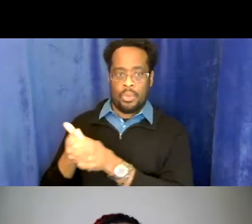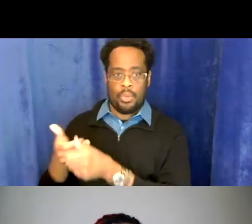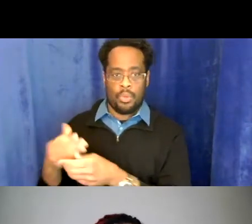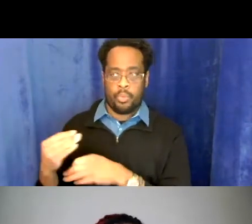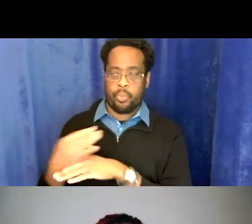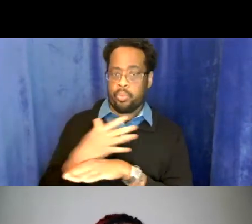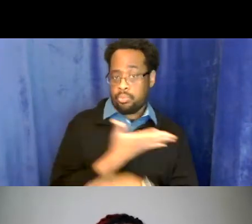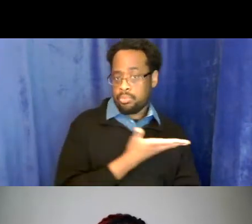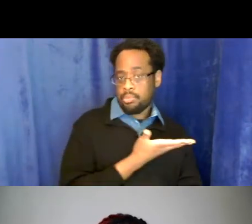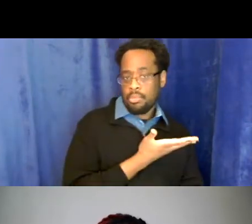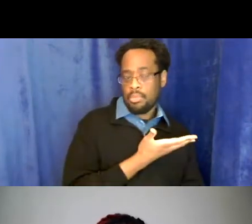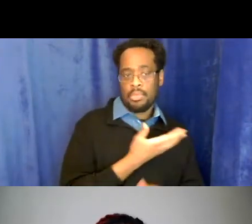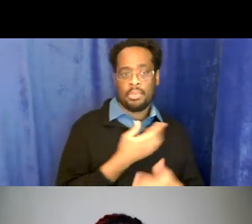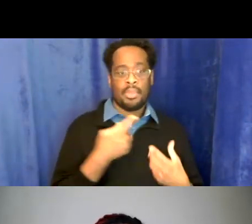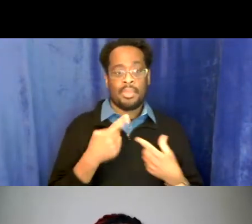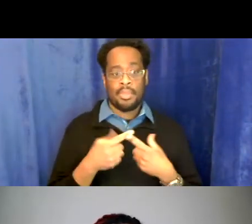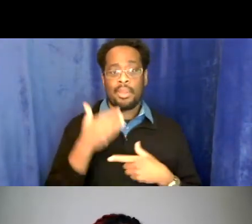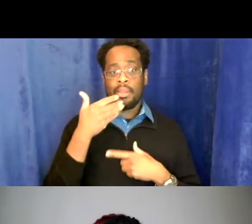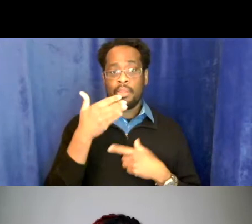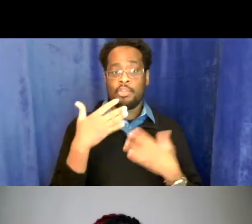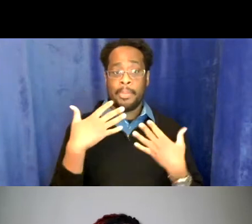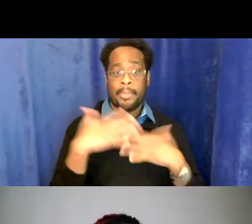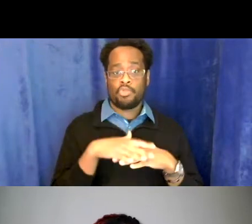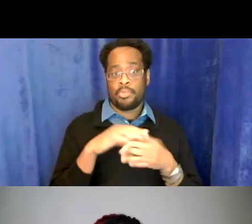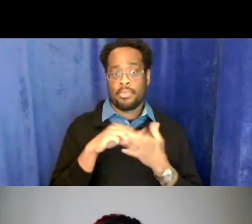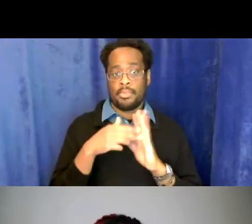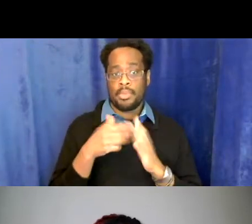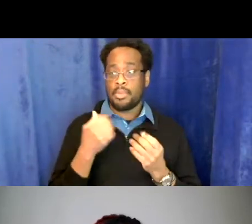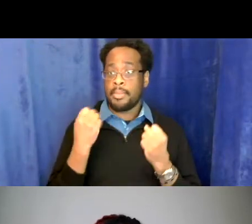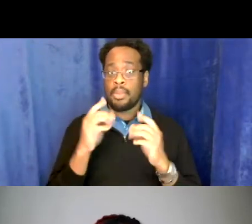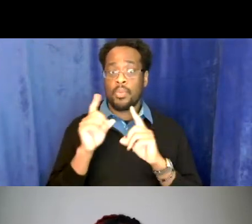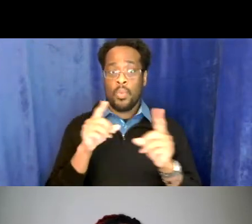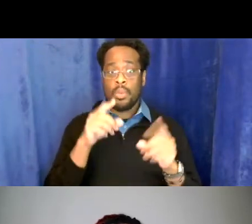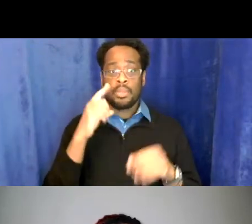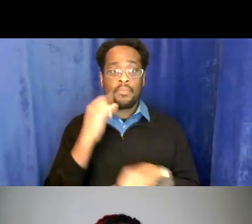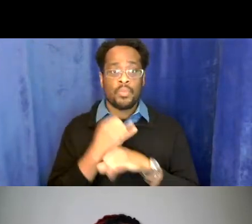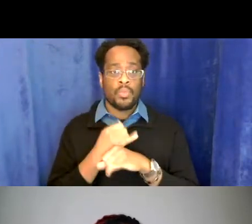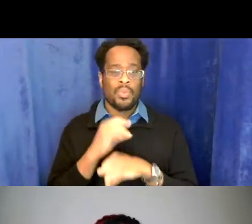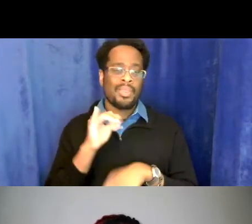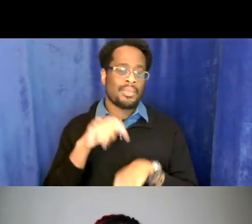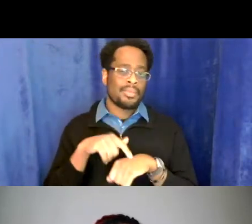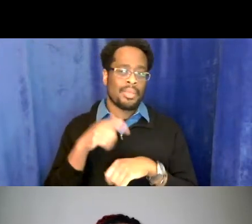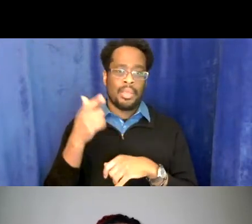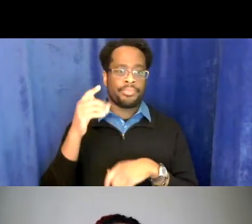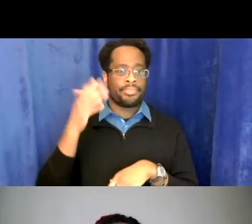so much of the culture and it's spreading from one end to the other mainstream programs for example